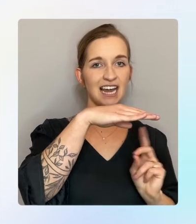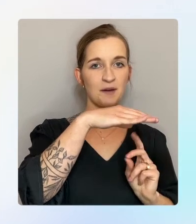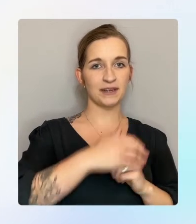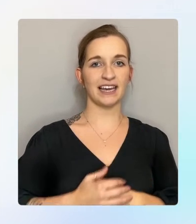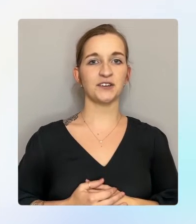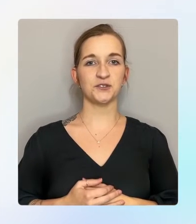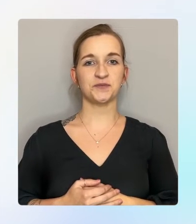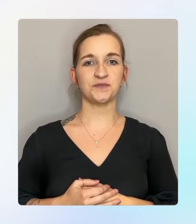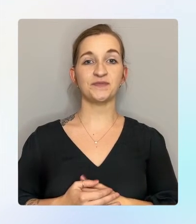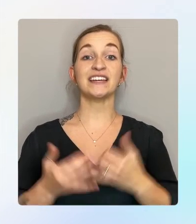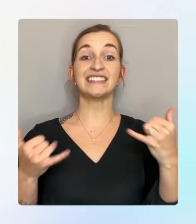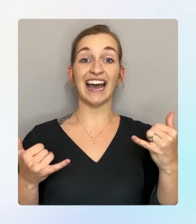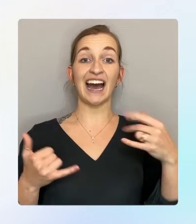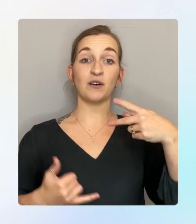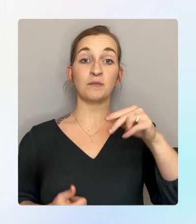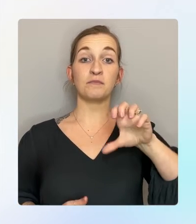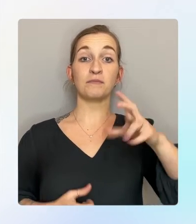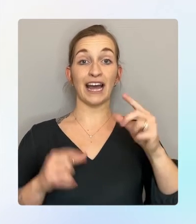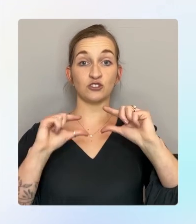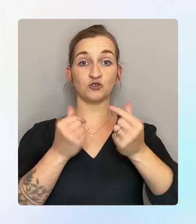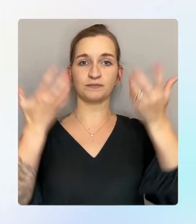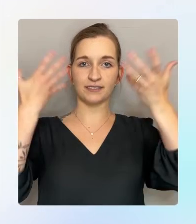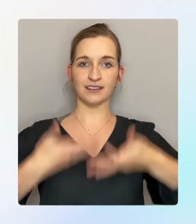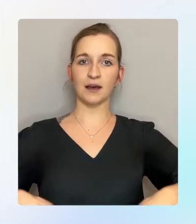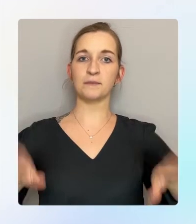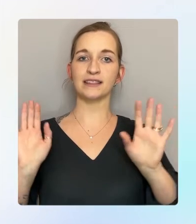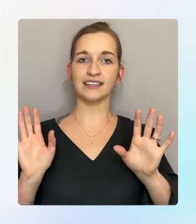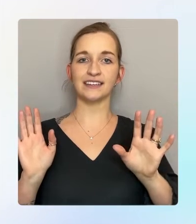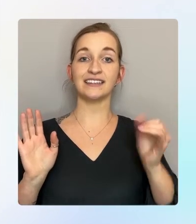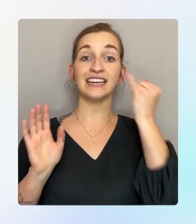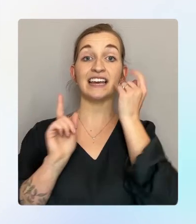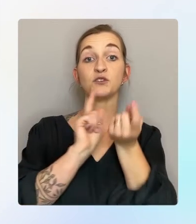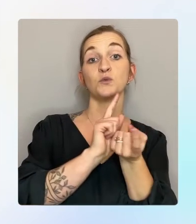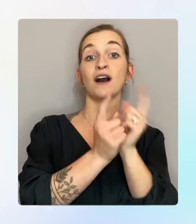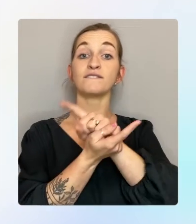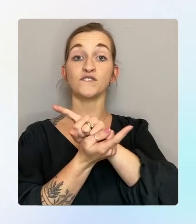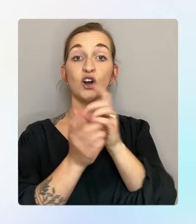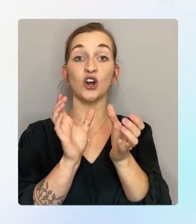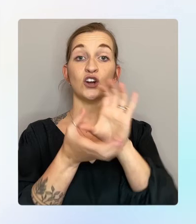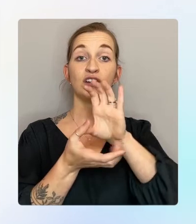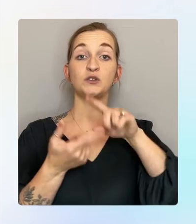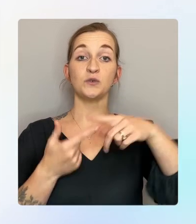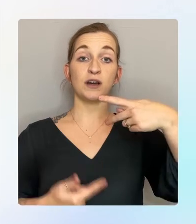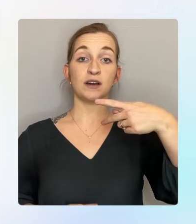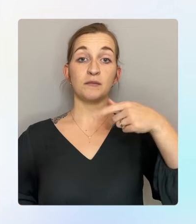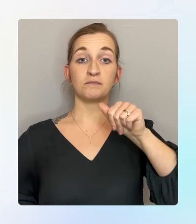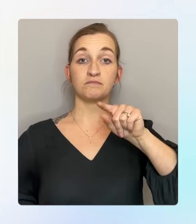Now our patch group is complete. If you convert your patch group into patch asset, every instance of the patch asset